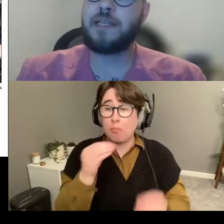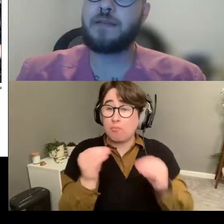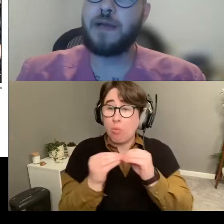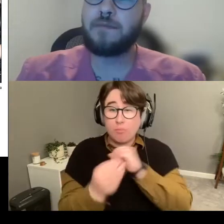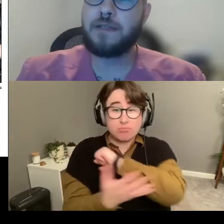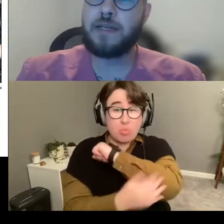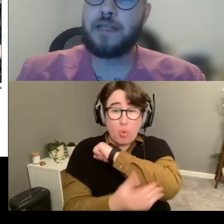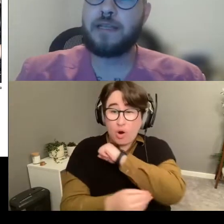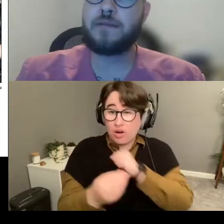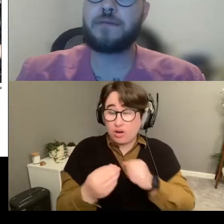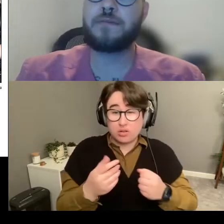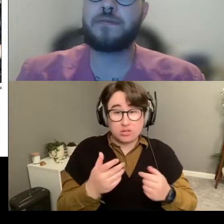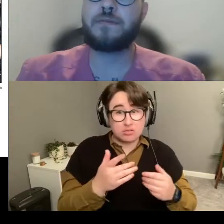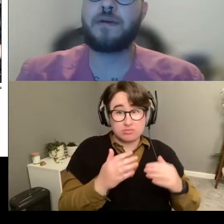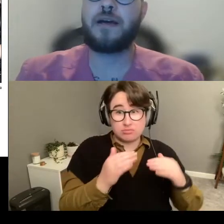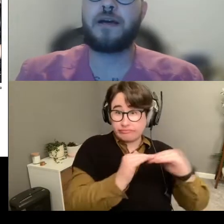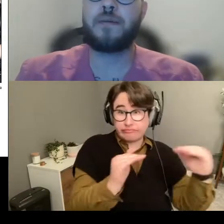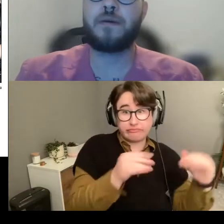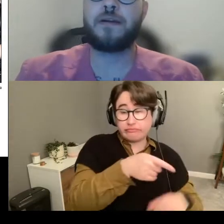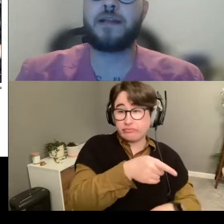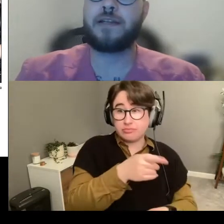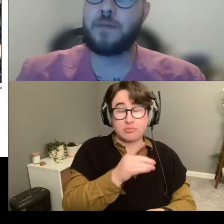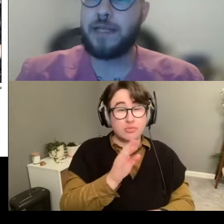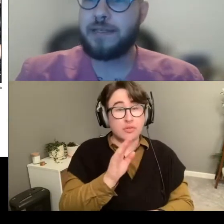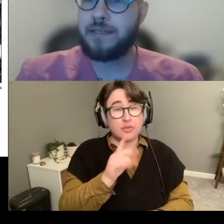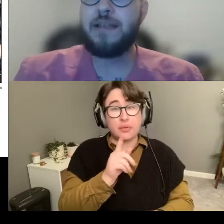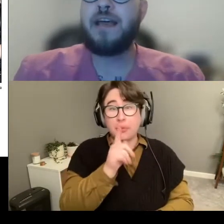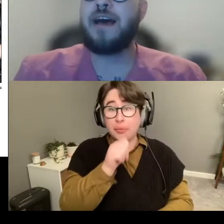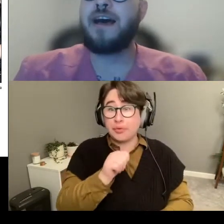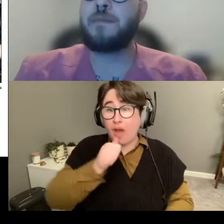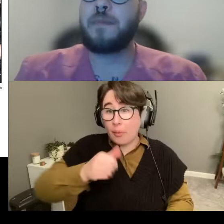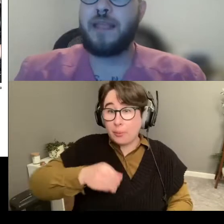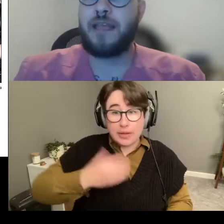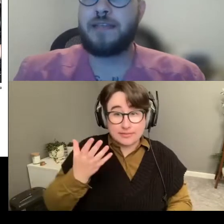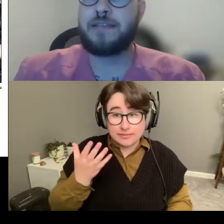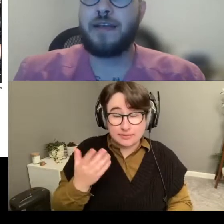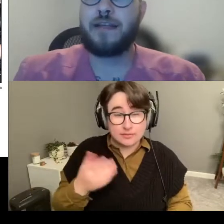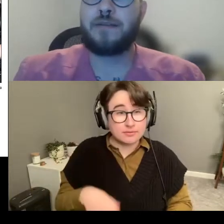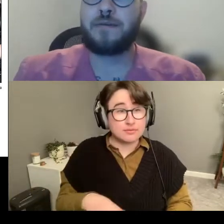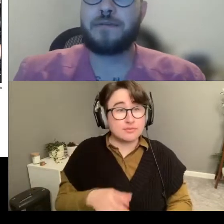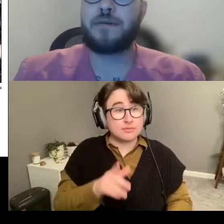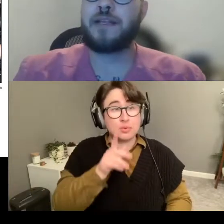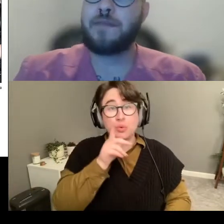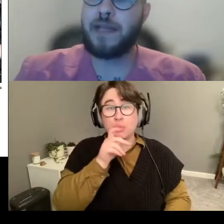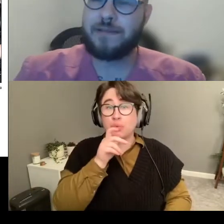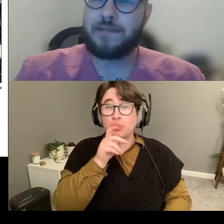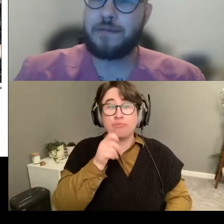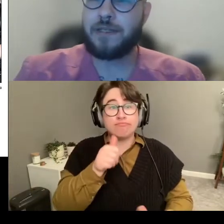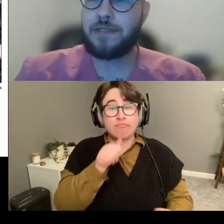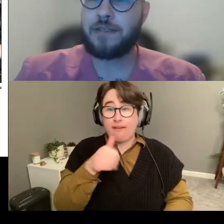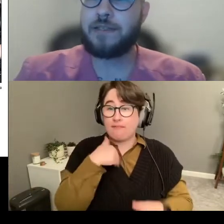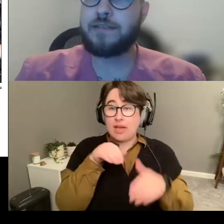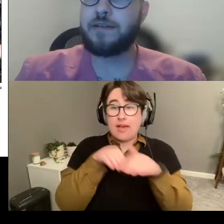living in poverty, those who are not white, and those who don't have access to insurance